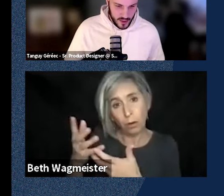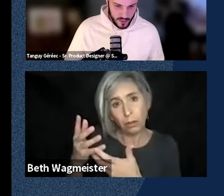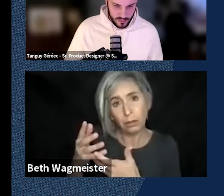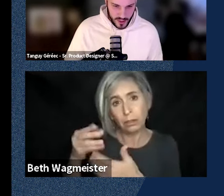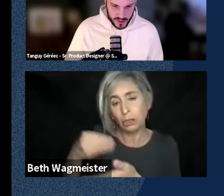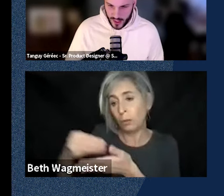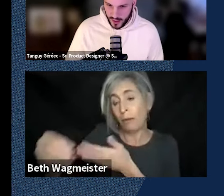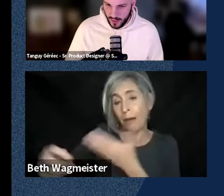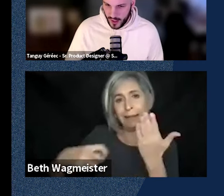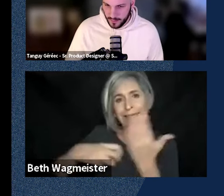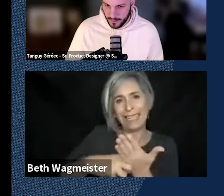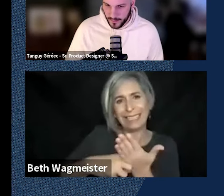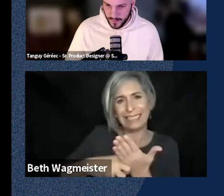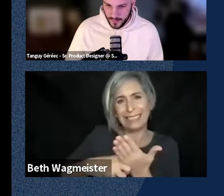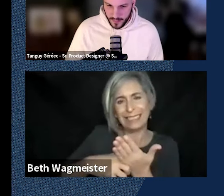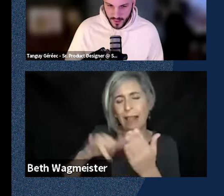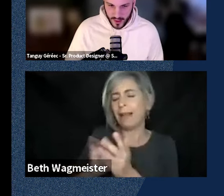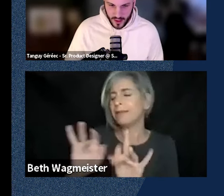So let's highlight that.